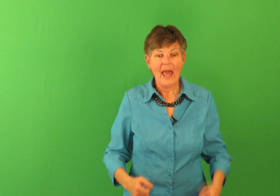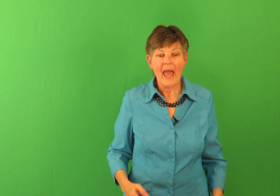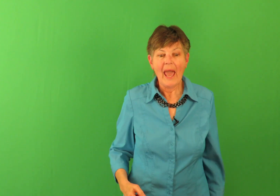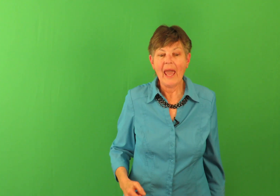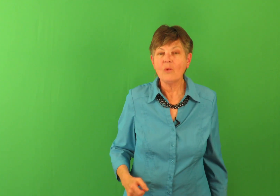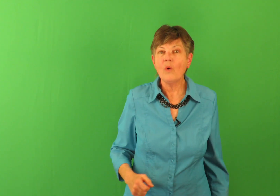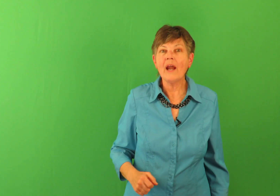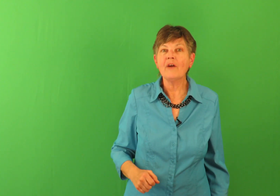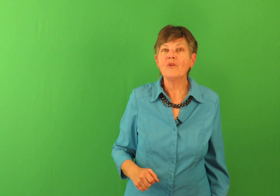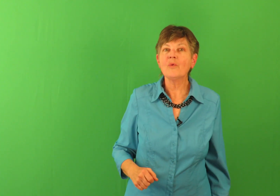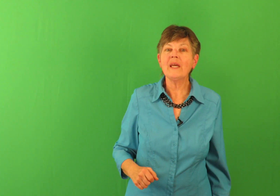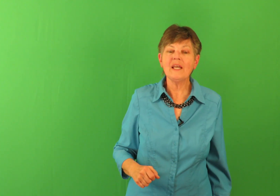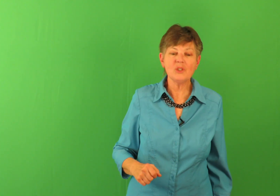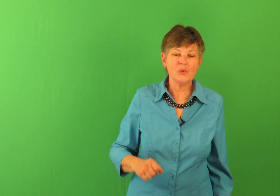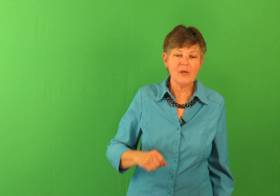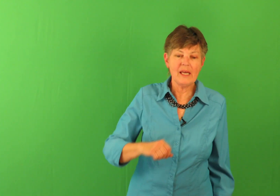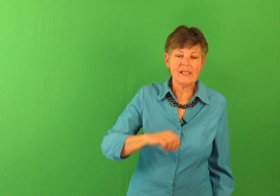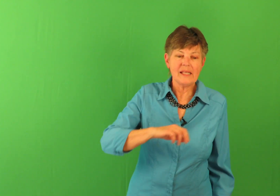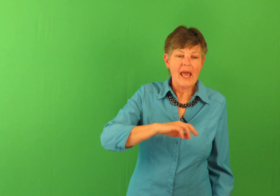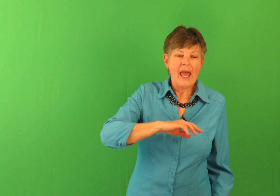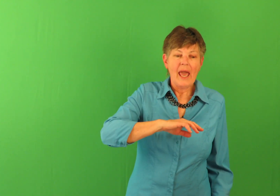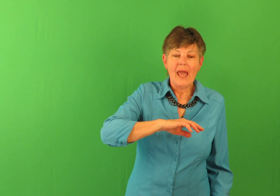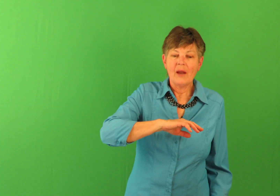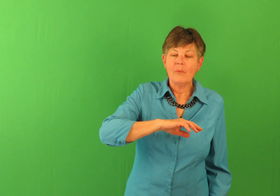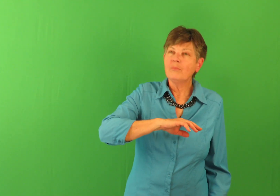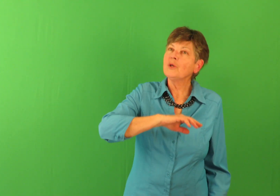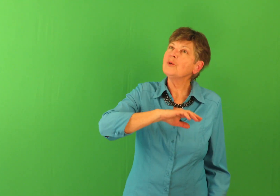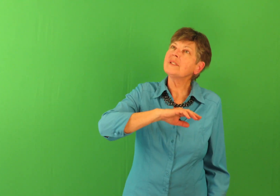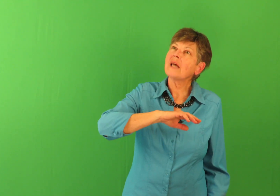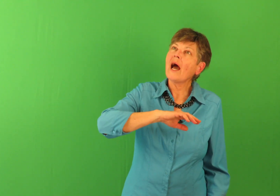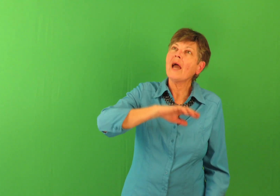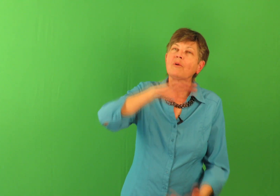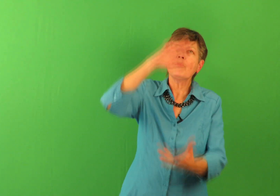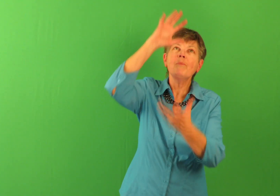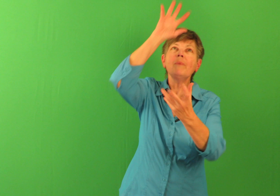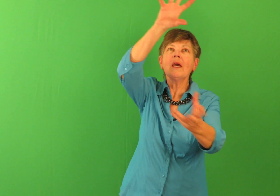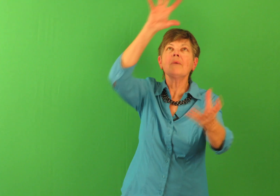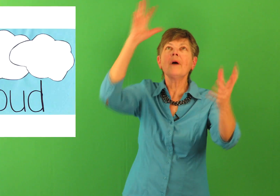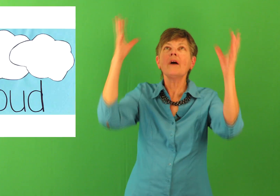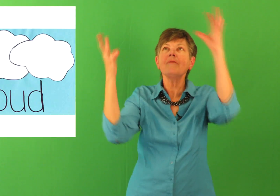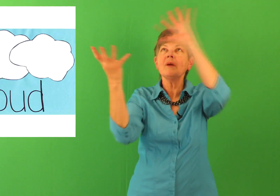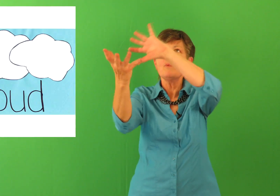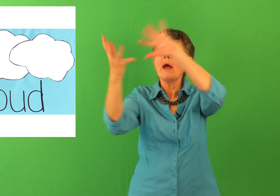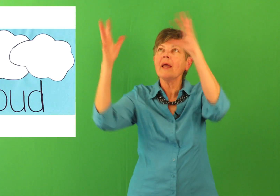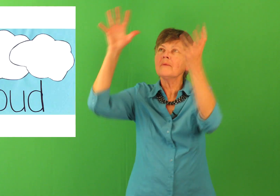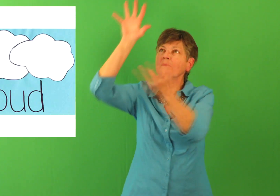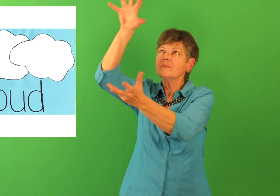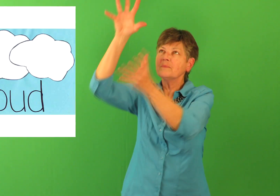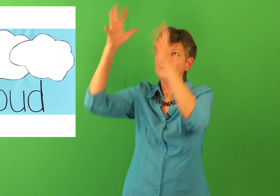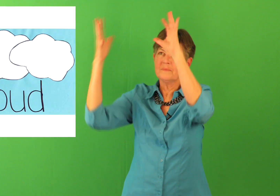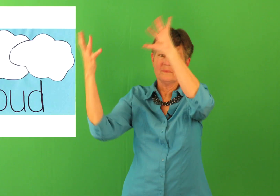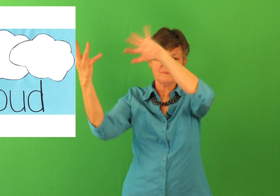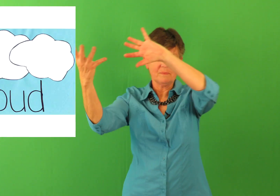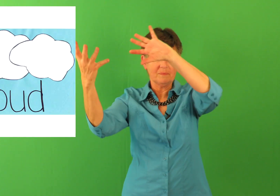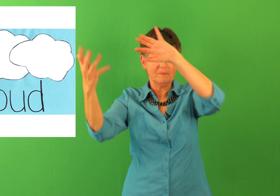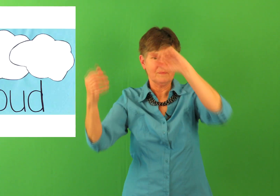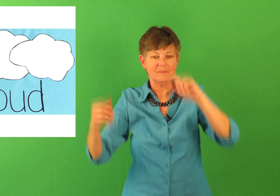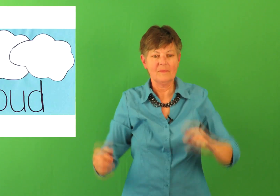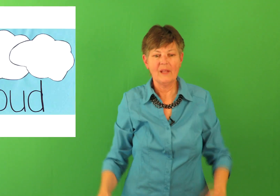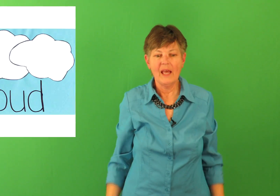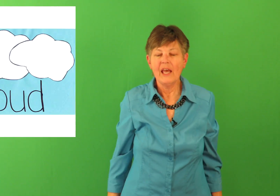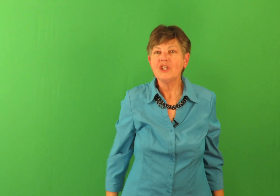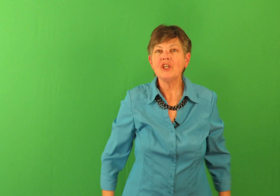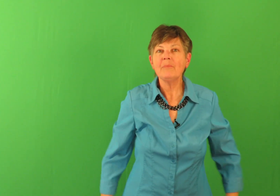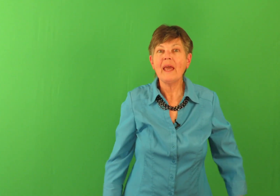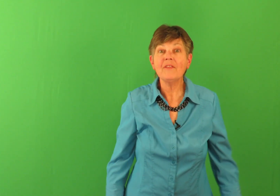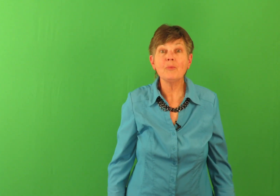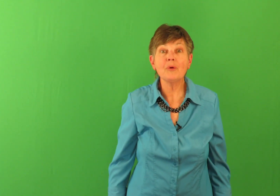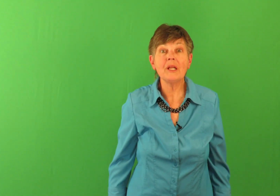and one of green trees and blue sky with big puffy white she made the pretty